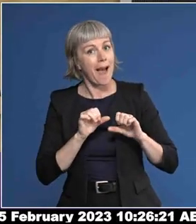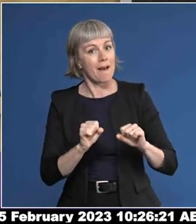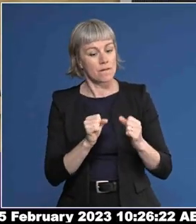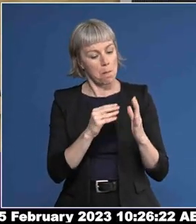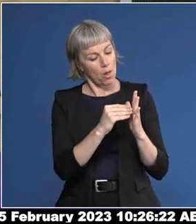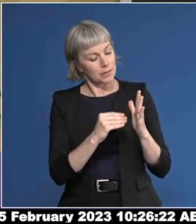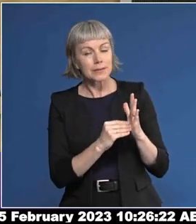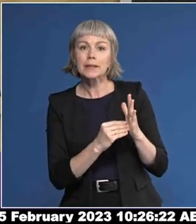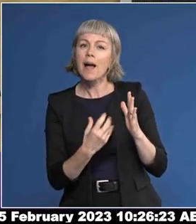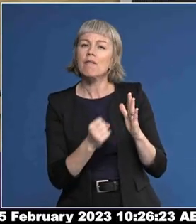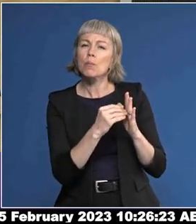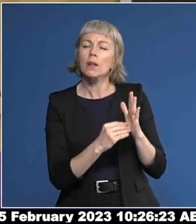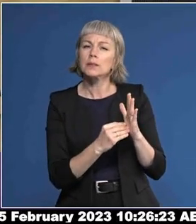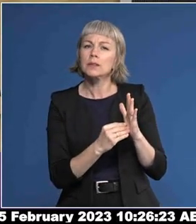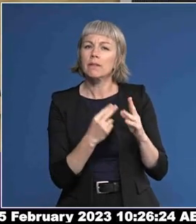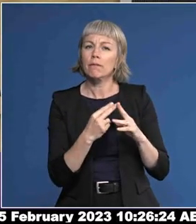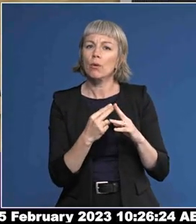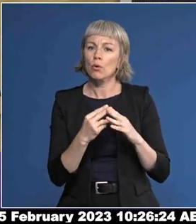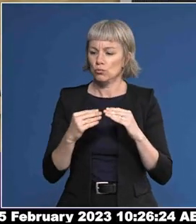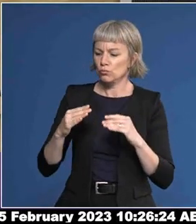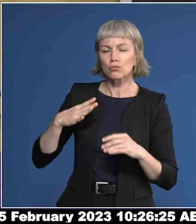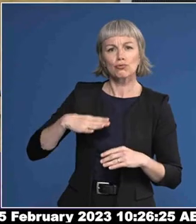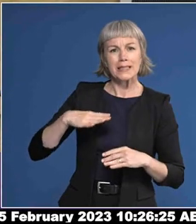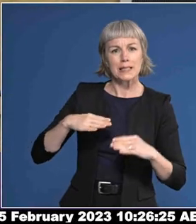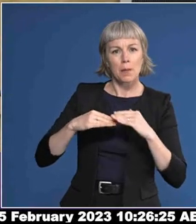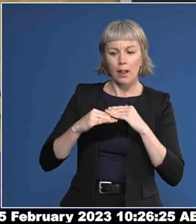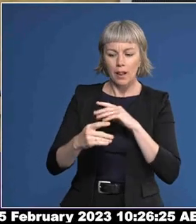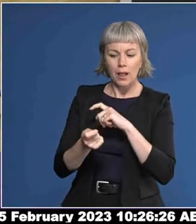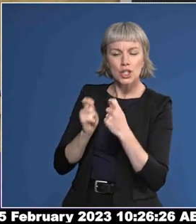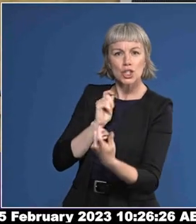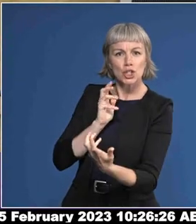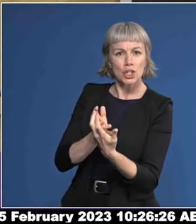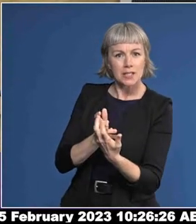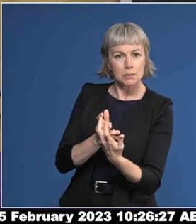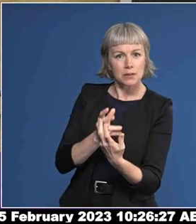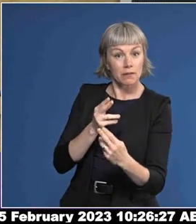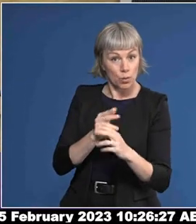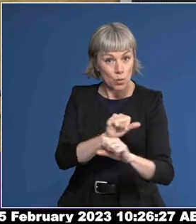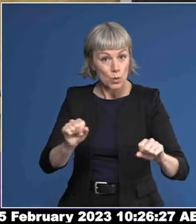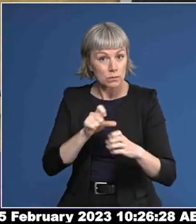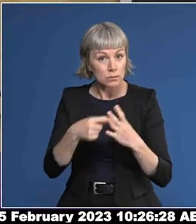be provided to an employee with disability? Mr Hyland, do you have a reasonable adjustment policy? What do you mean by "reasonable adjustments"?